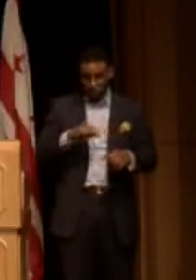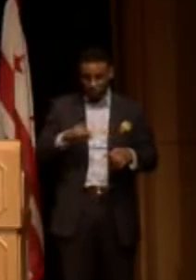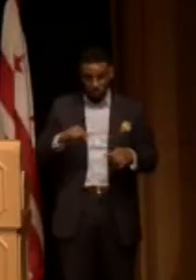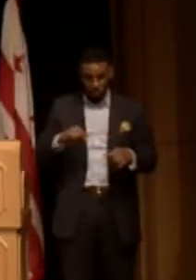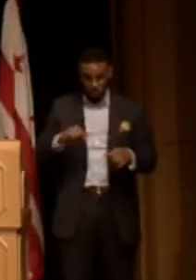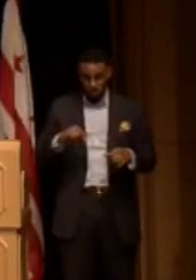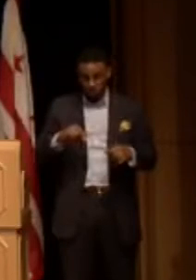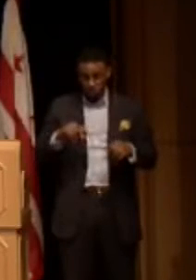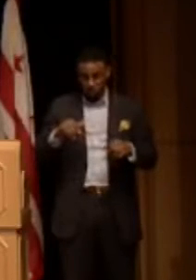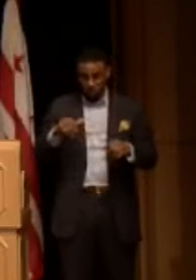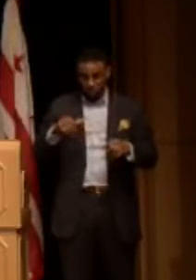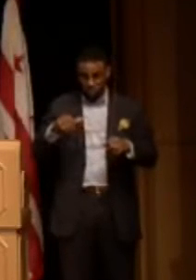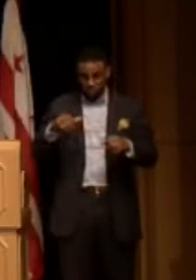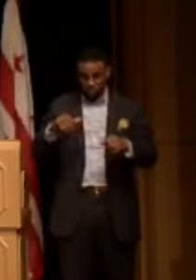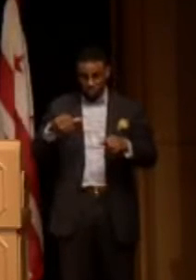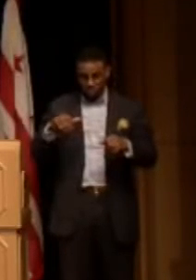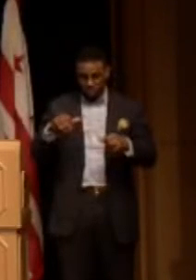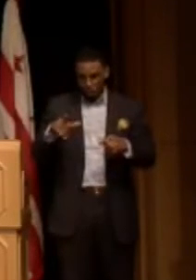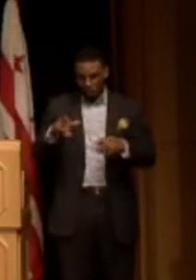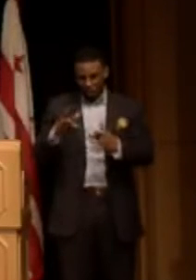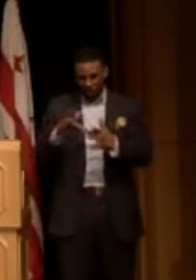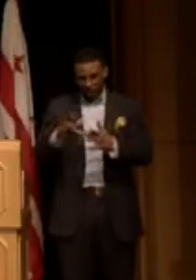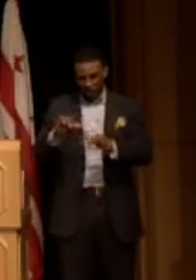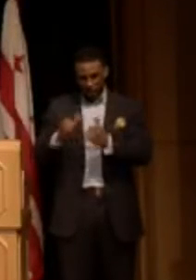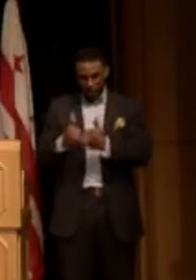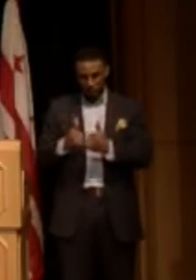SENIOR MANAGEMENT TEAM. WHO ARE SERVING AS THE LAUNCH